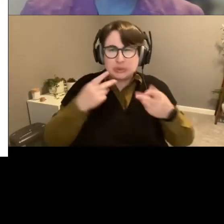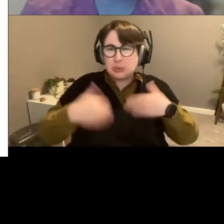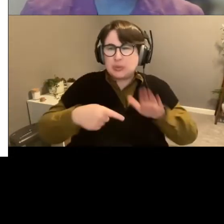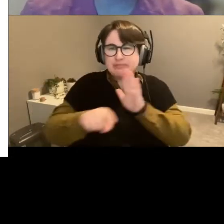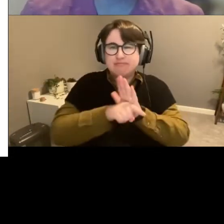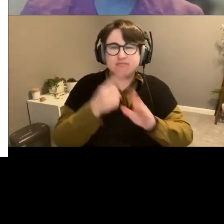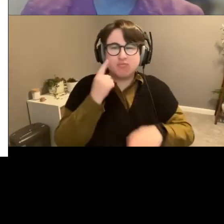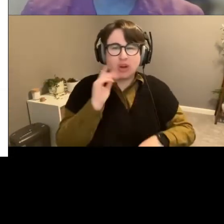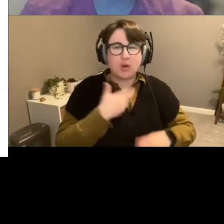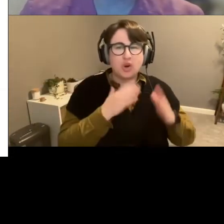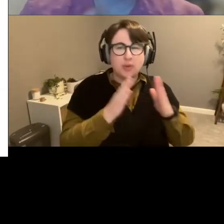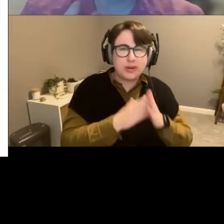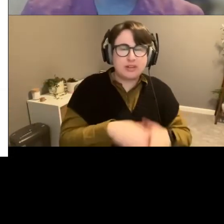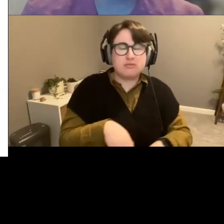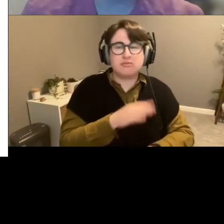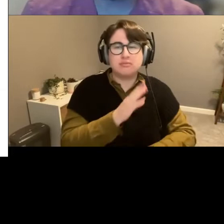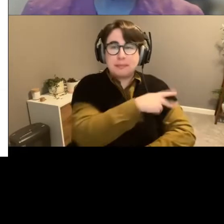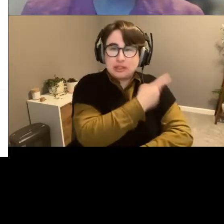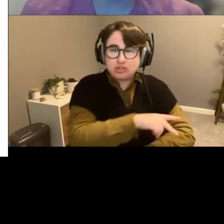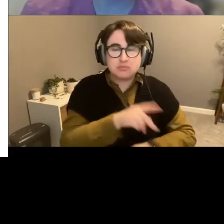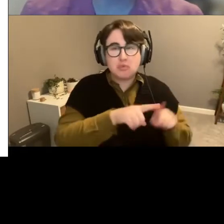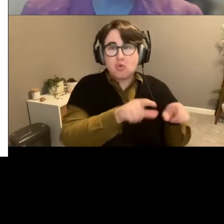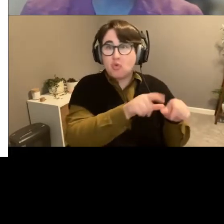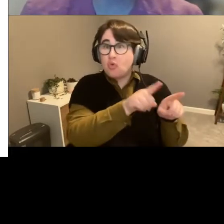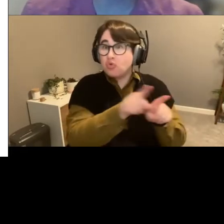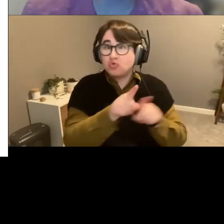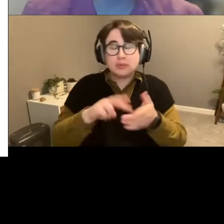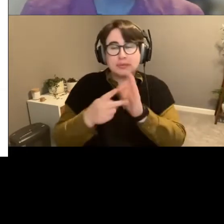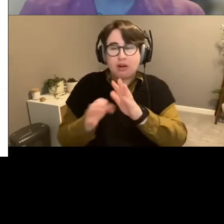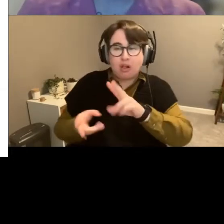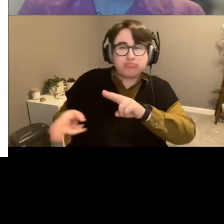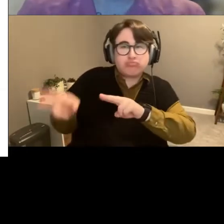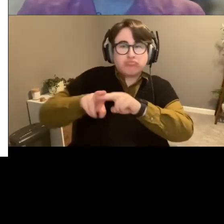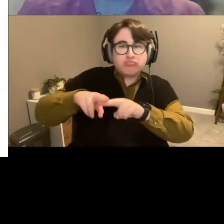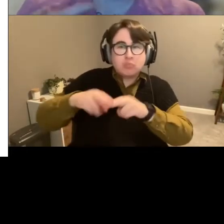but also seeing longer waits in healthcare centers,